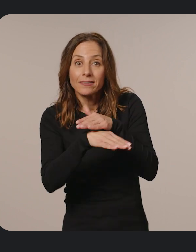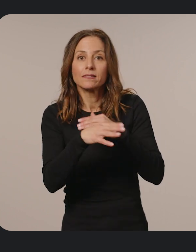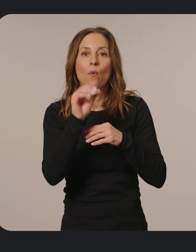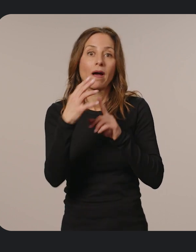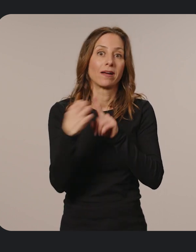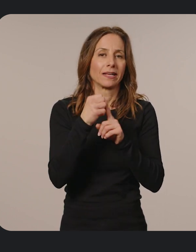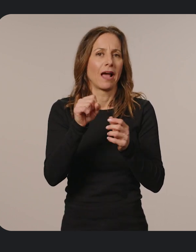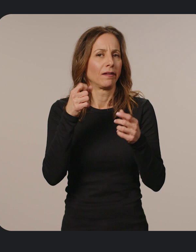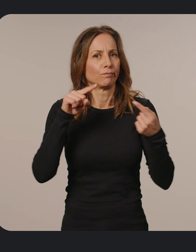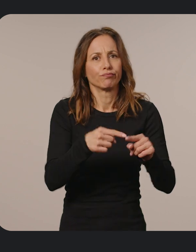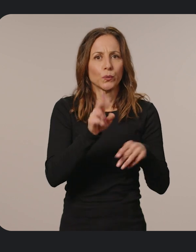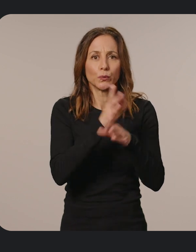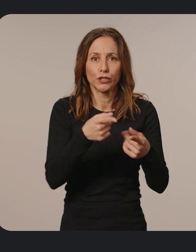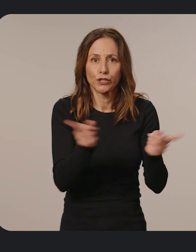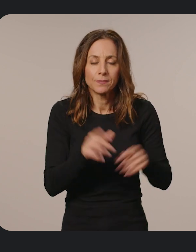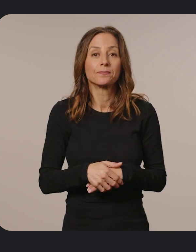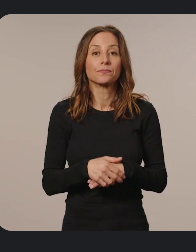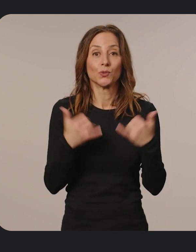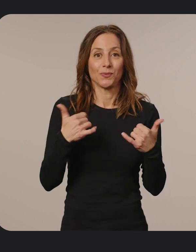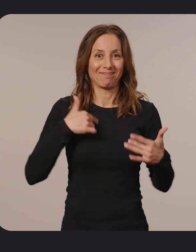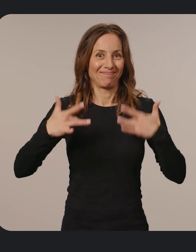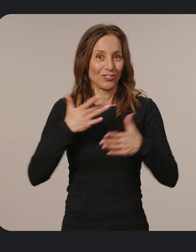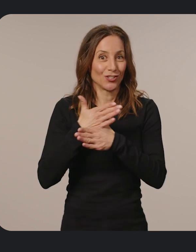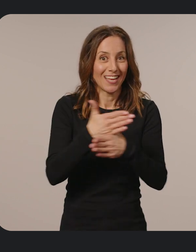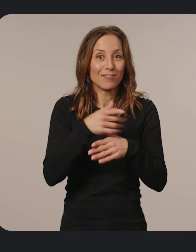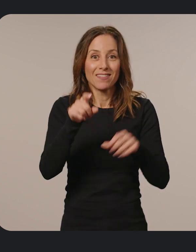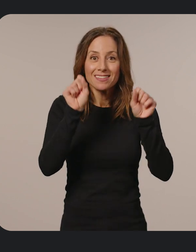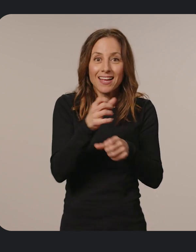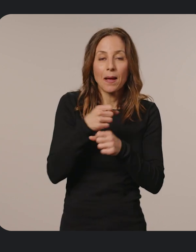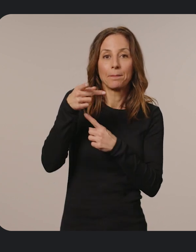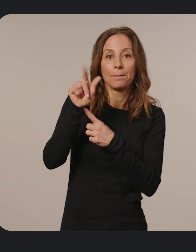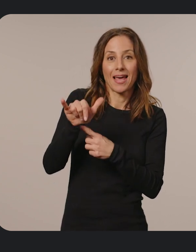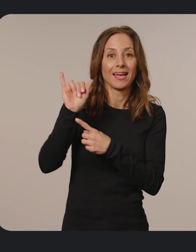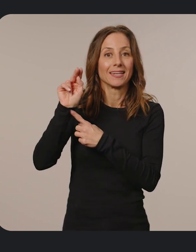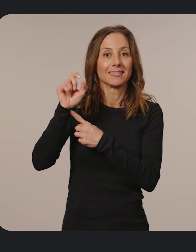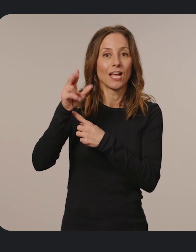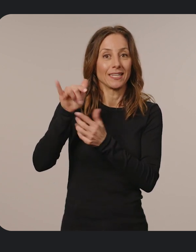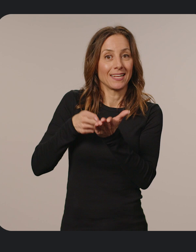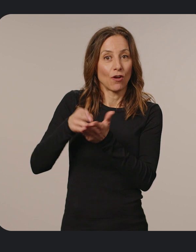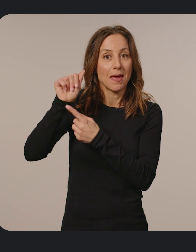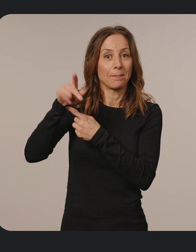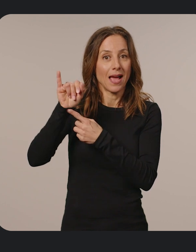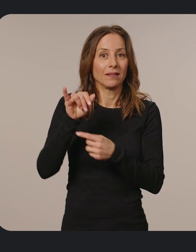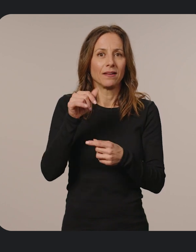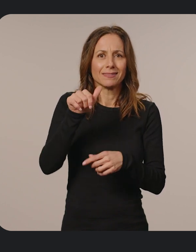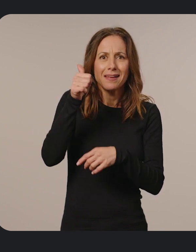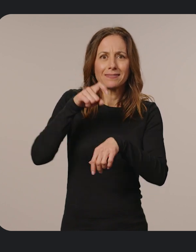and attacks that can harm users. Today, we are excited to share that you will be able to get Play Integrity API verdicts 10